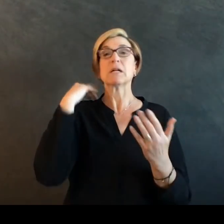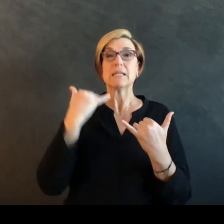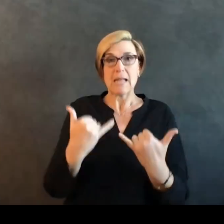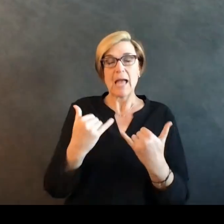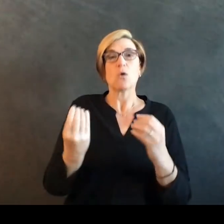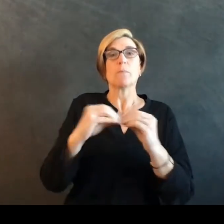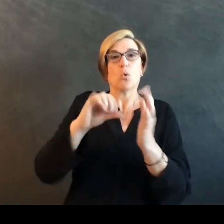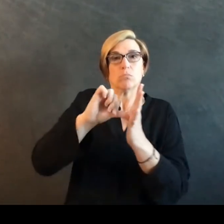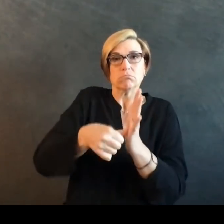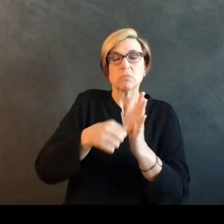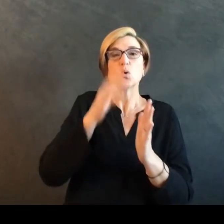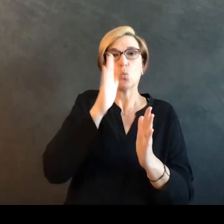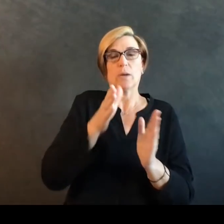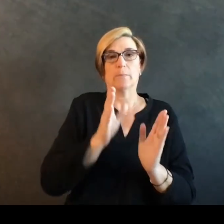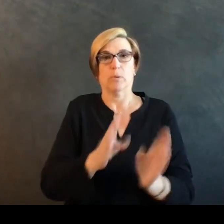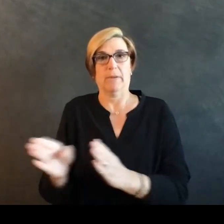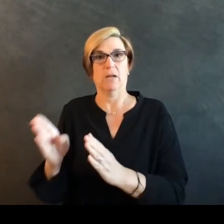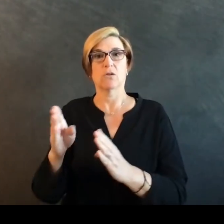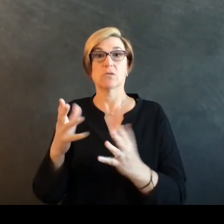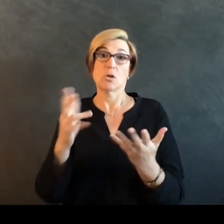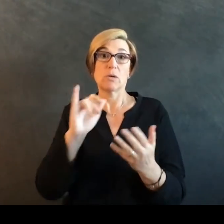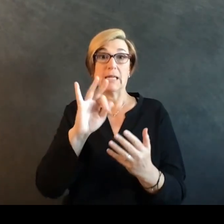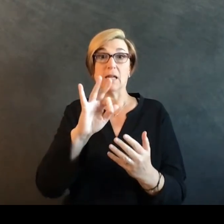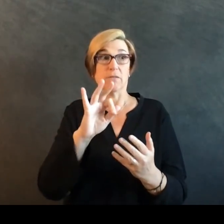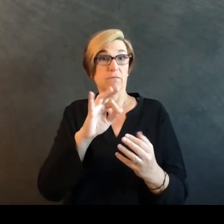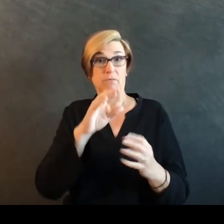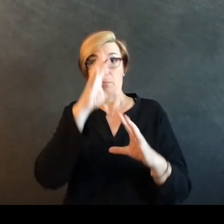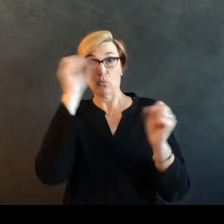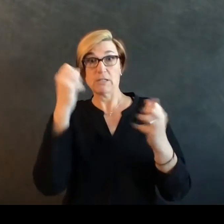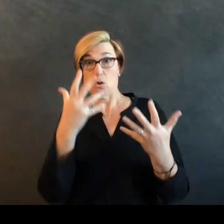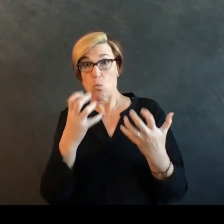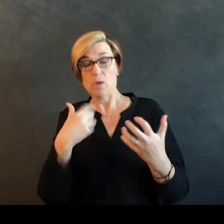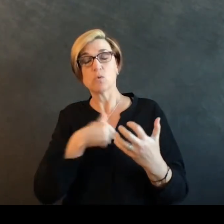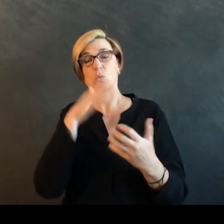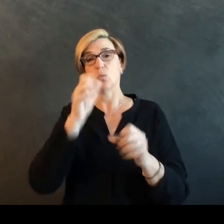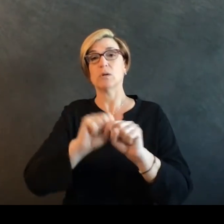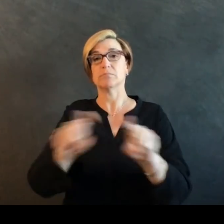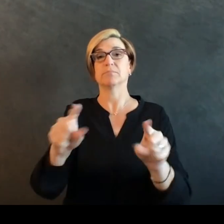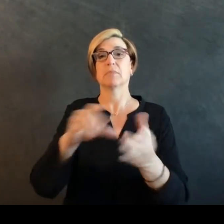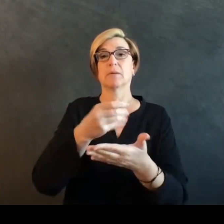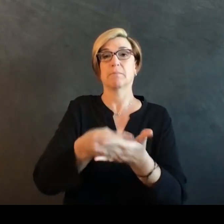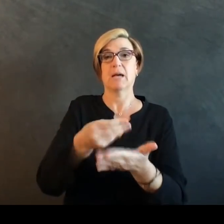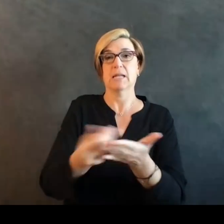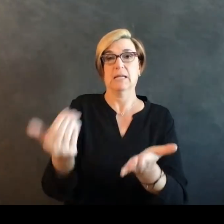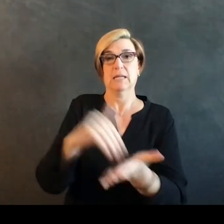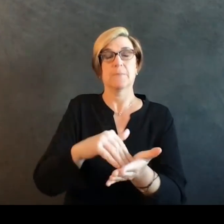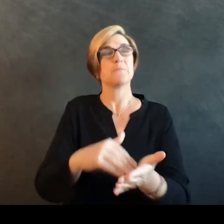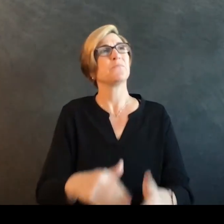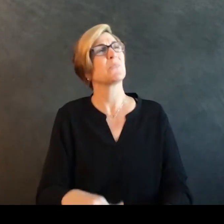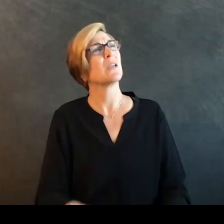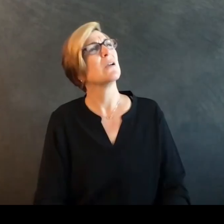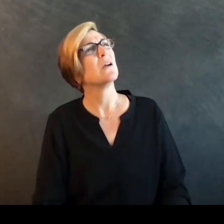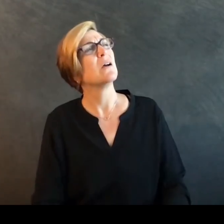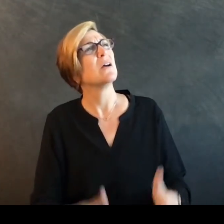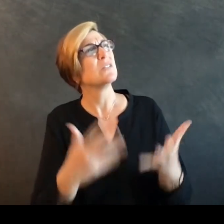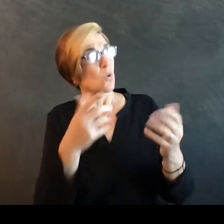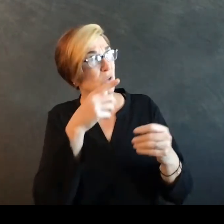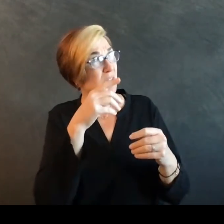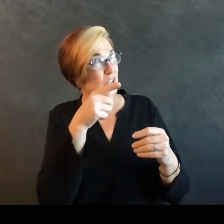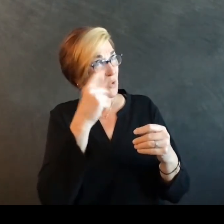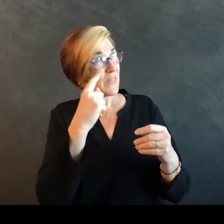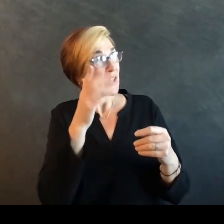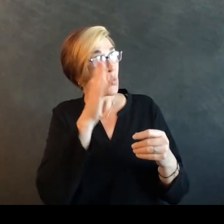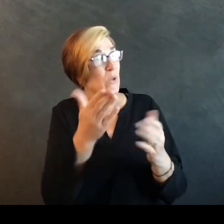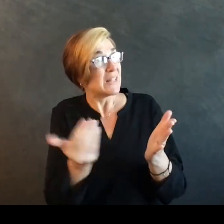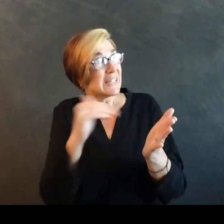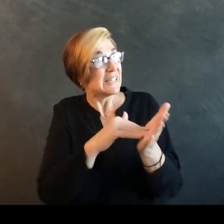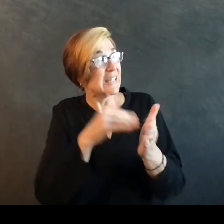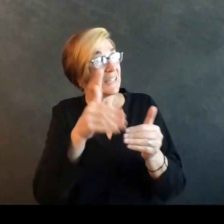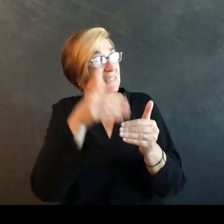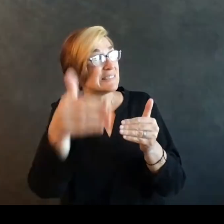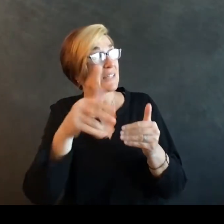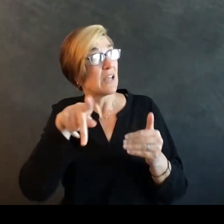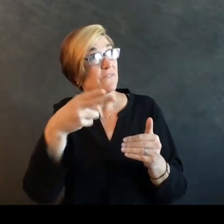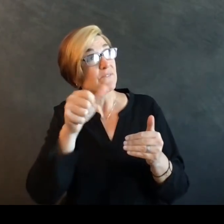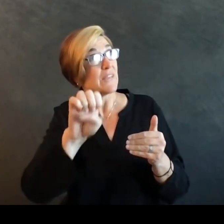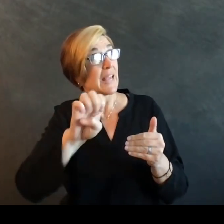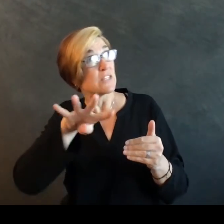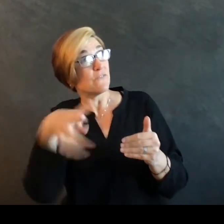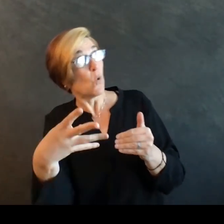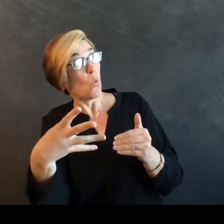increased well let me just say you know we're going through something that we've